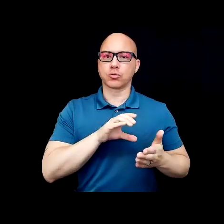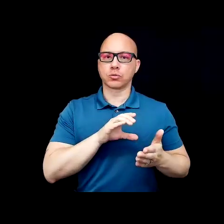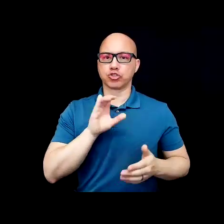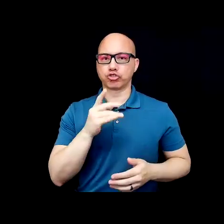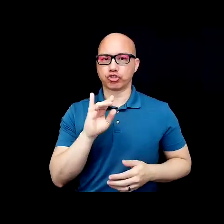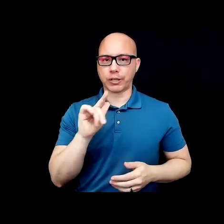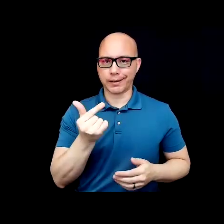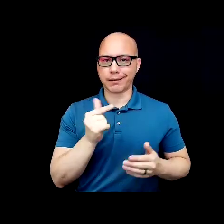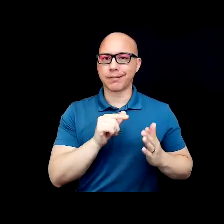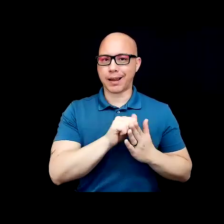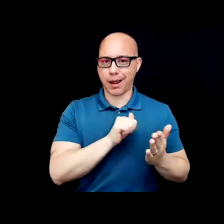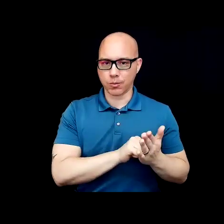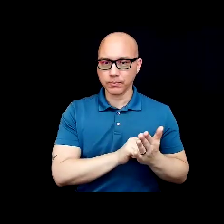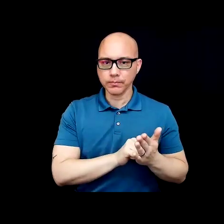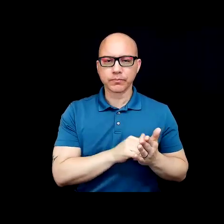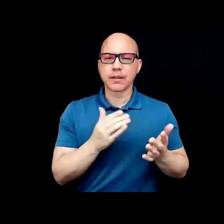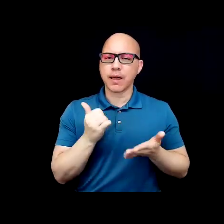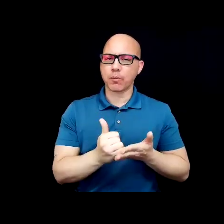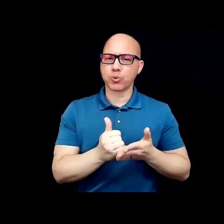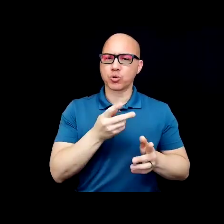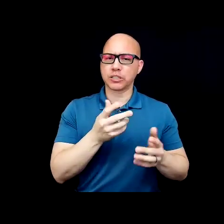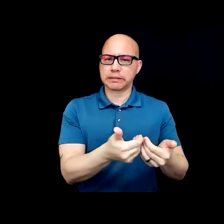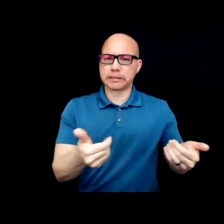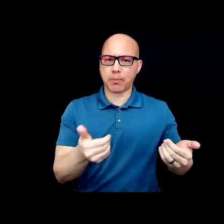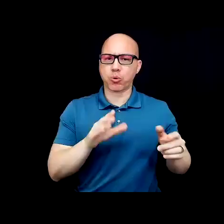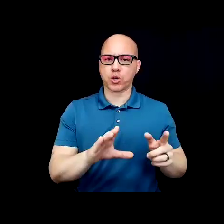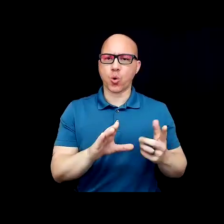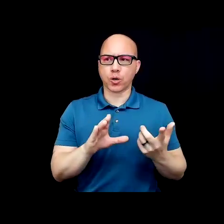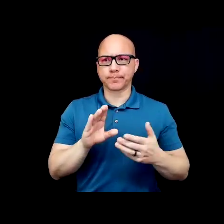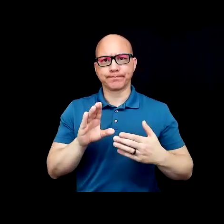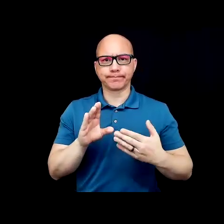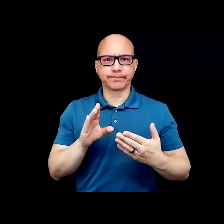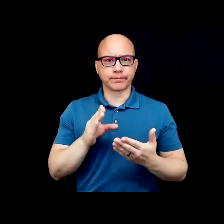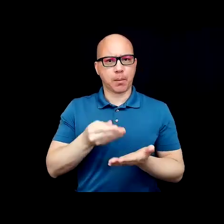Essential for separating your personal and business funds,